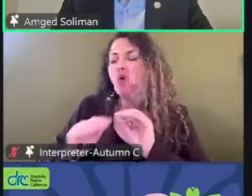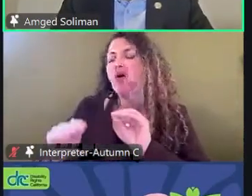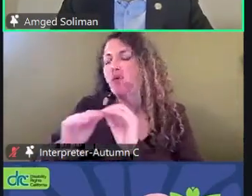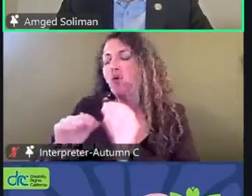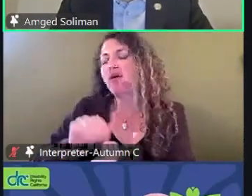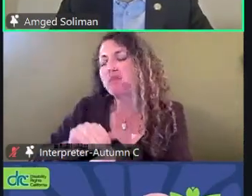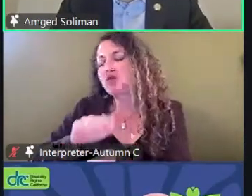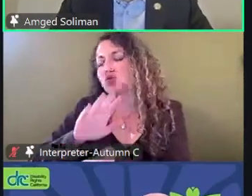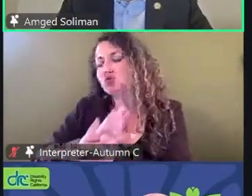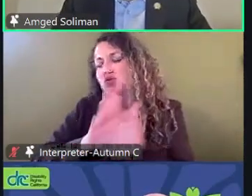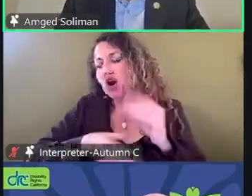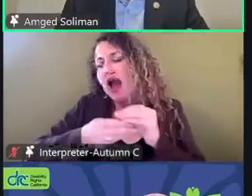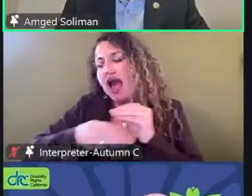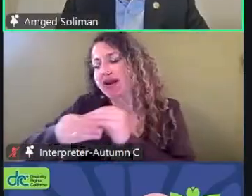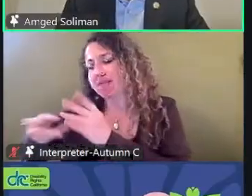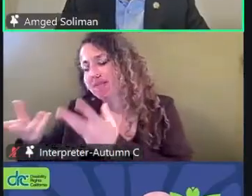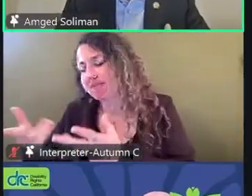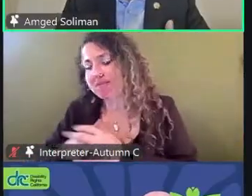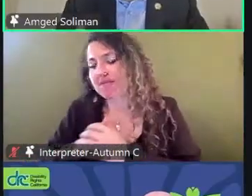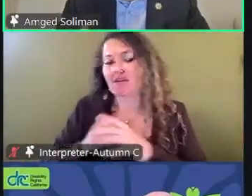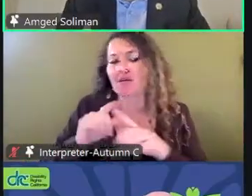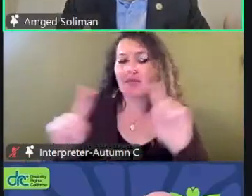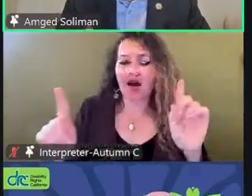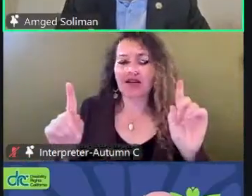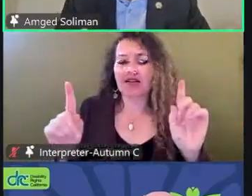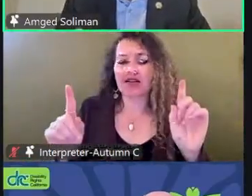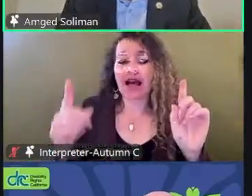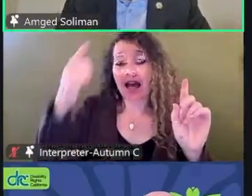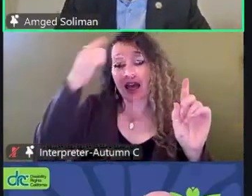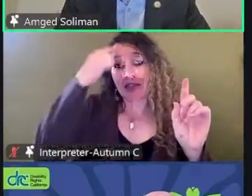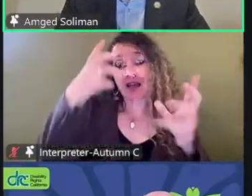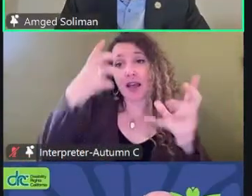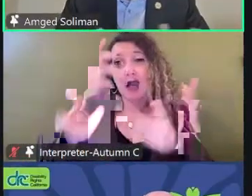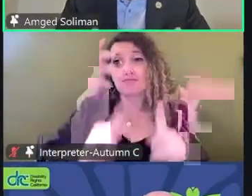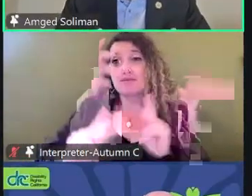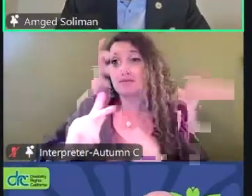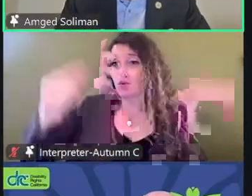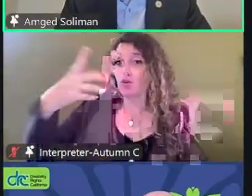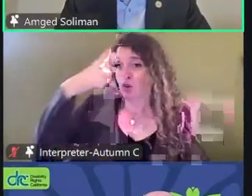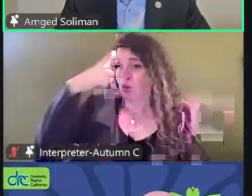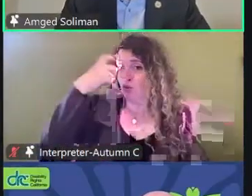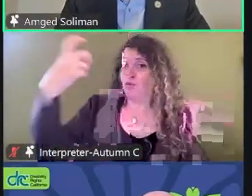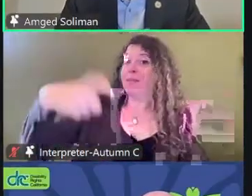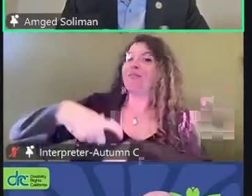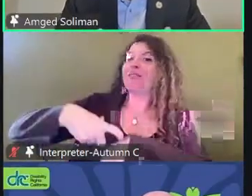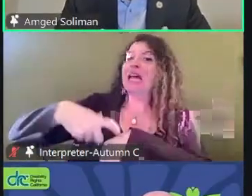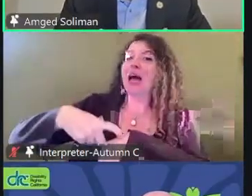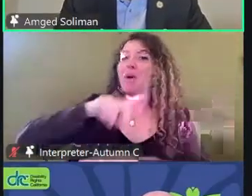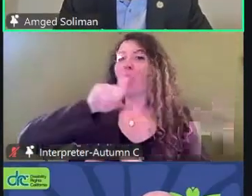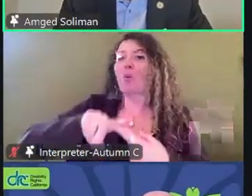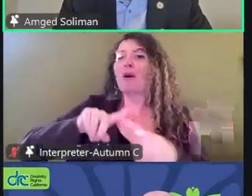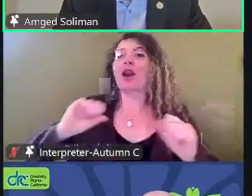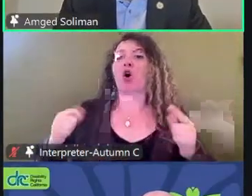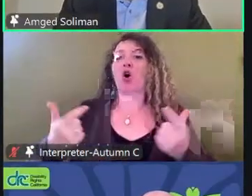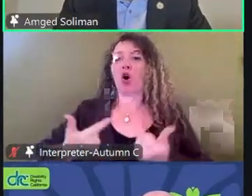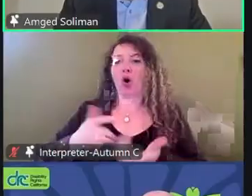doing this. Um, but I think a lot of people dream of a time when all medical schools and residency